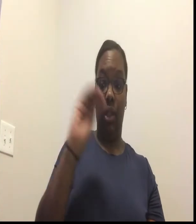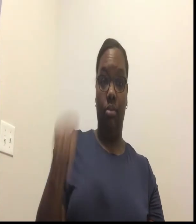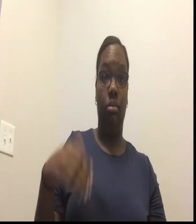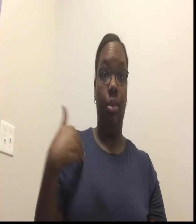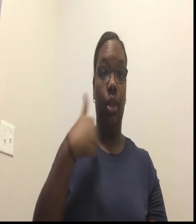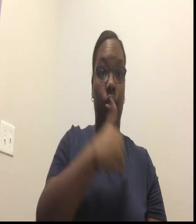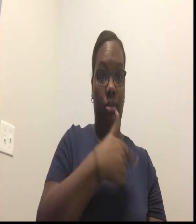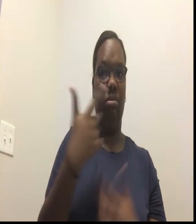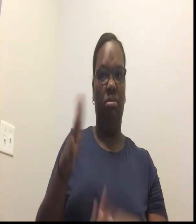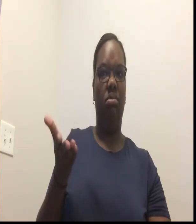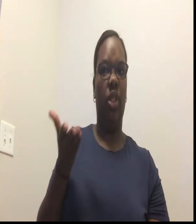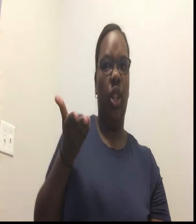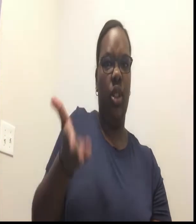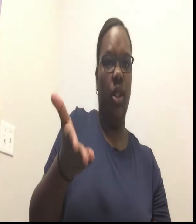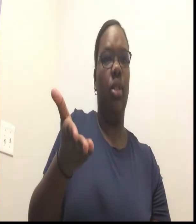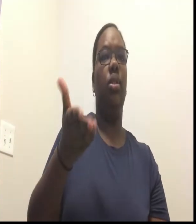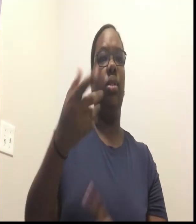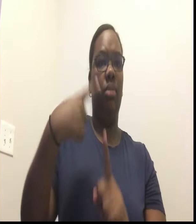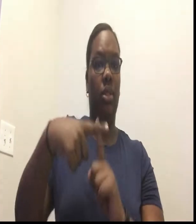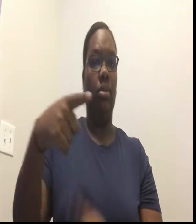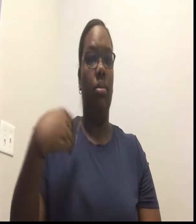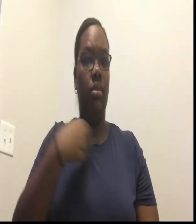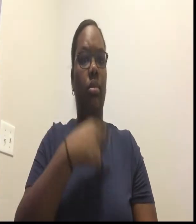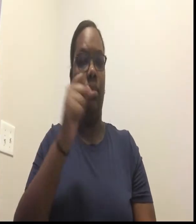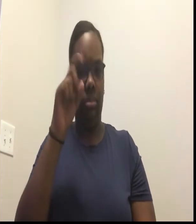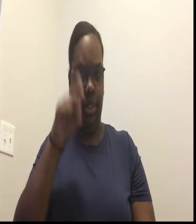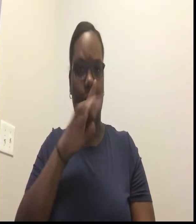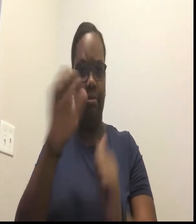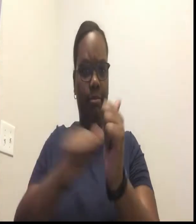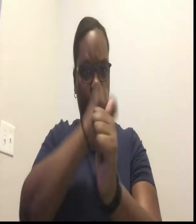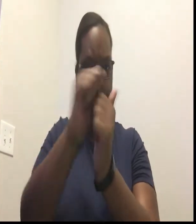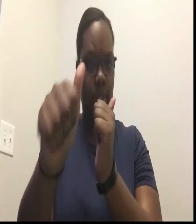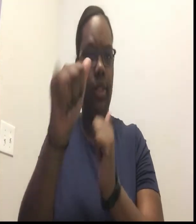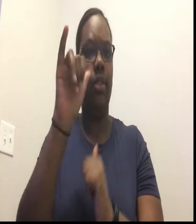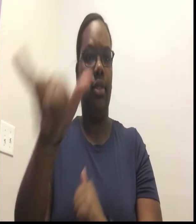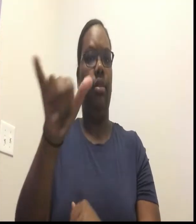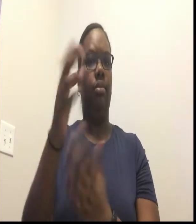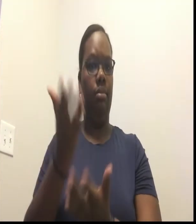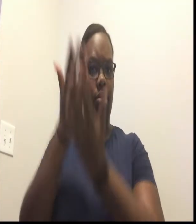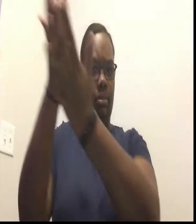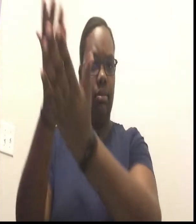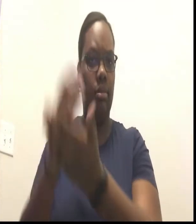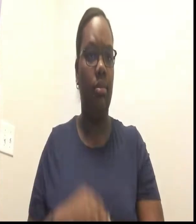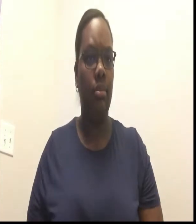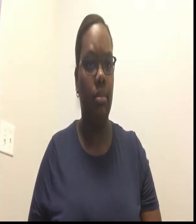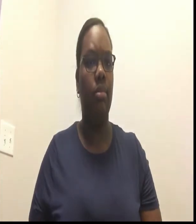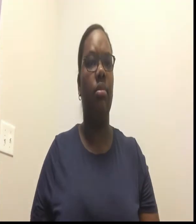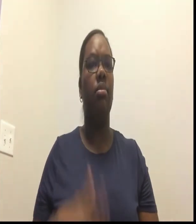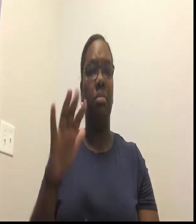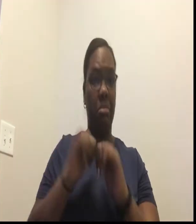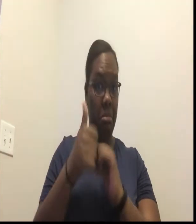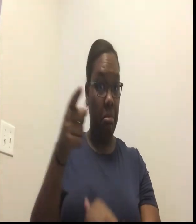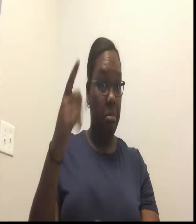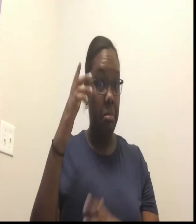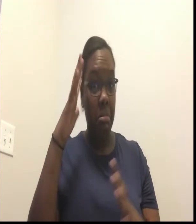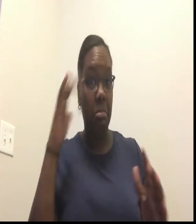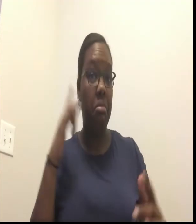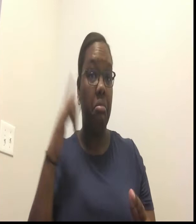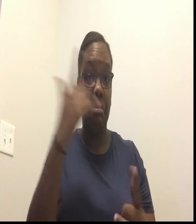50% of the membership that's present plus one in order for it to pass. So how